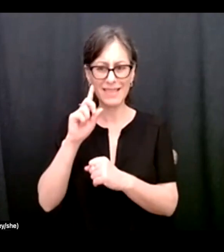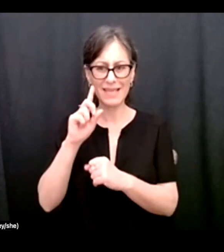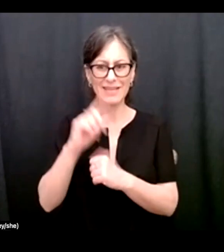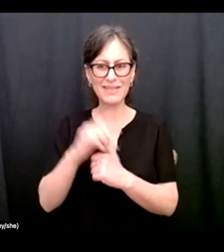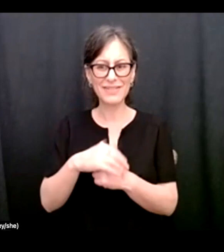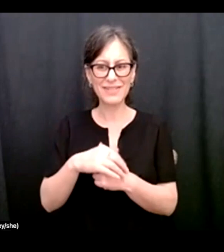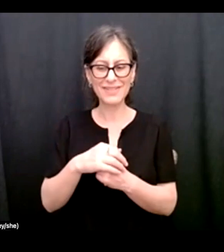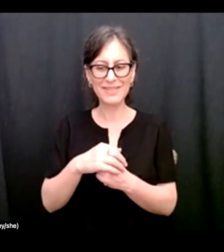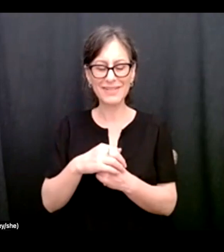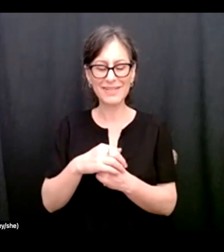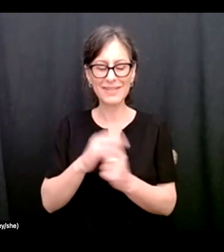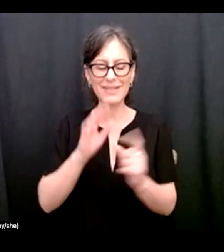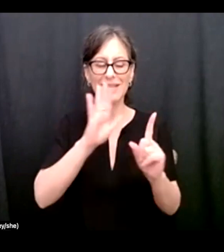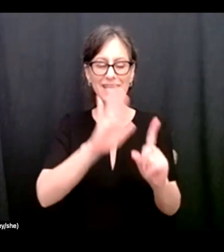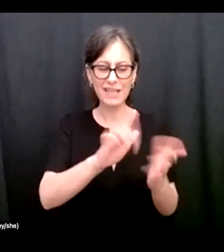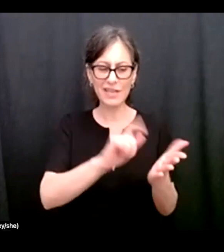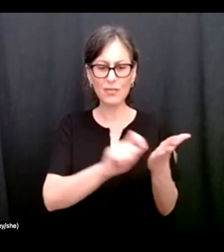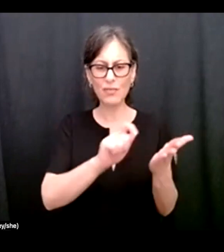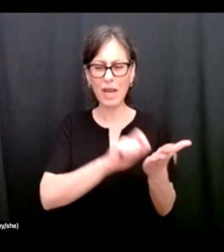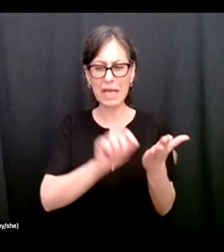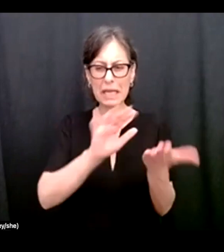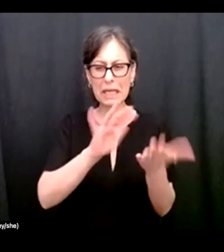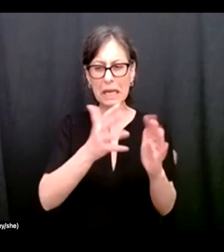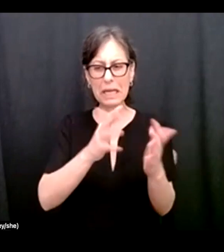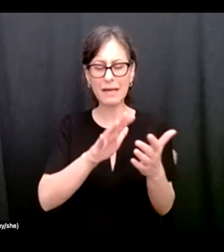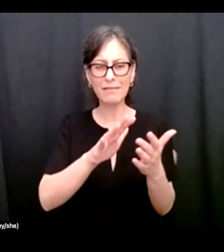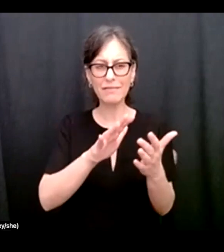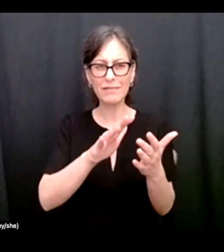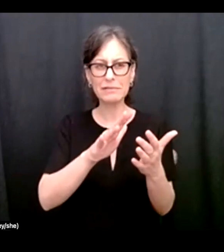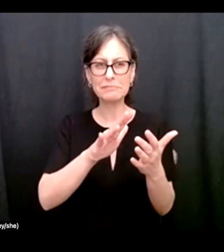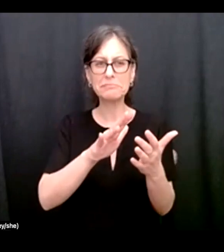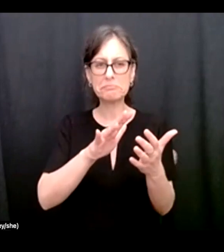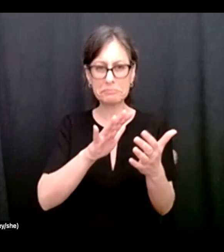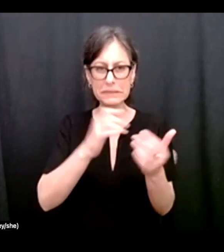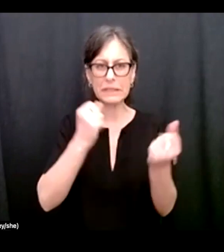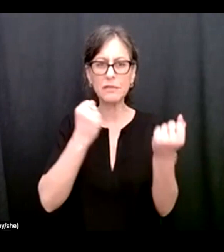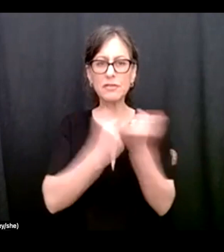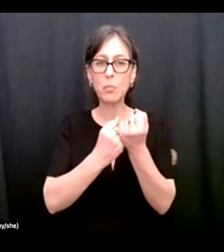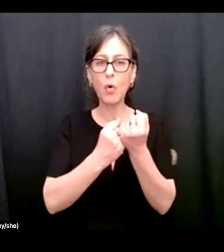his work kind of backs up several of the points that we've talked about, which is